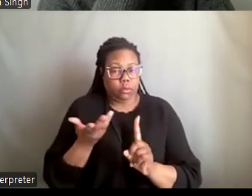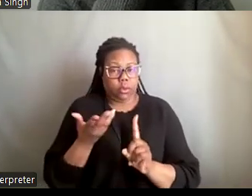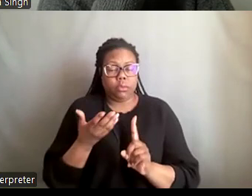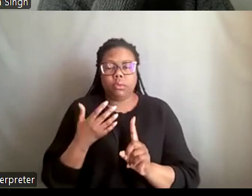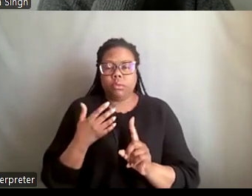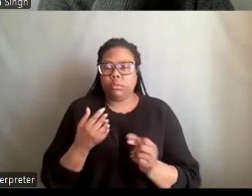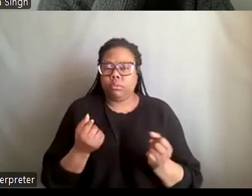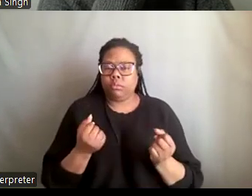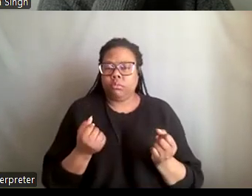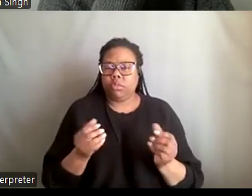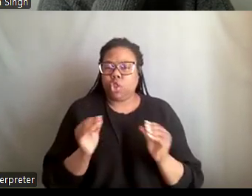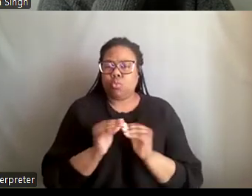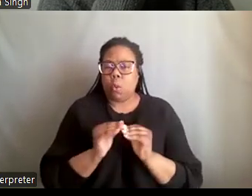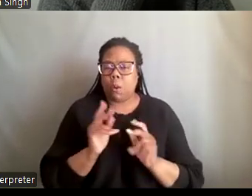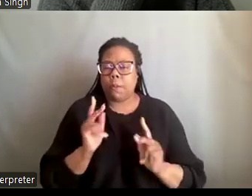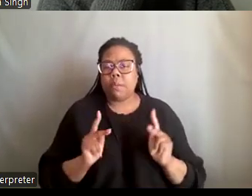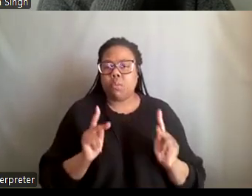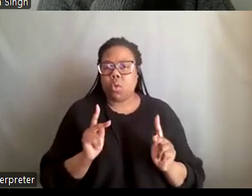a lot more of us who are